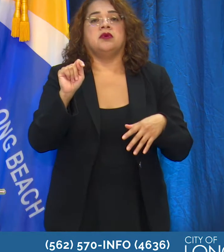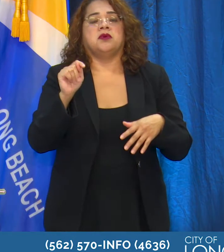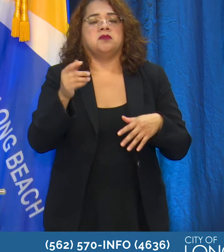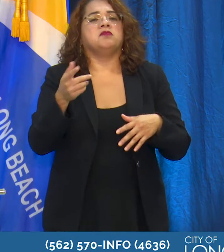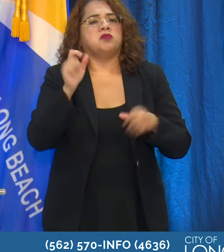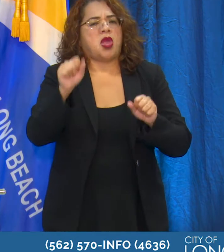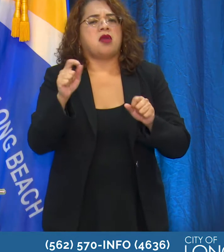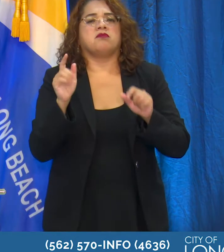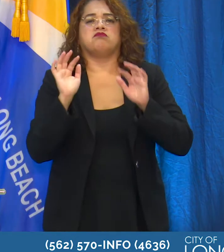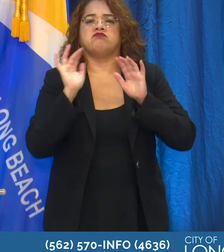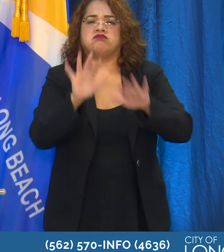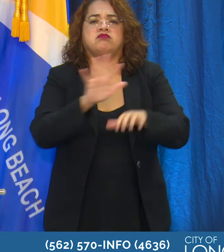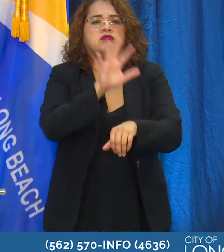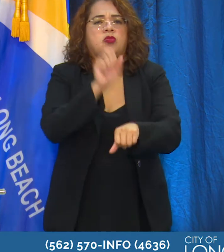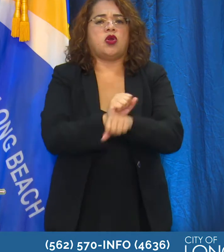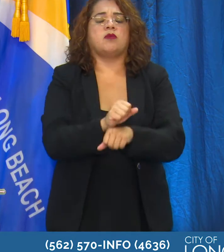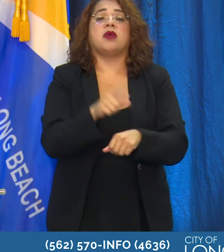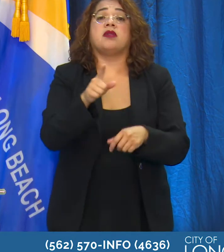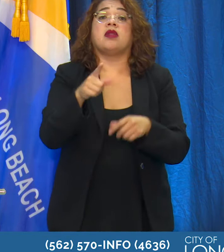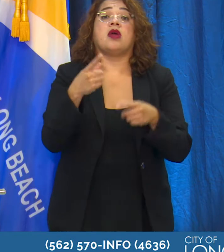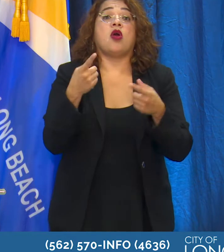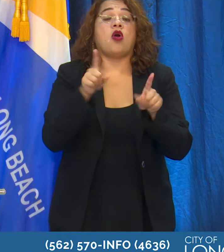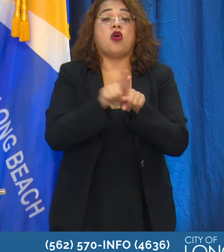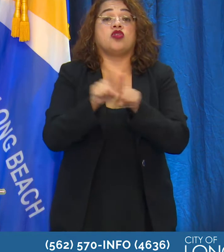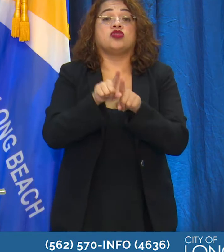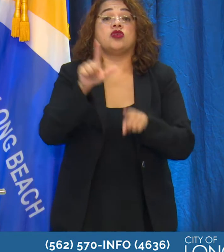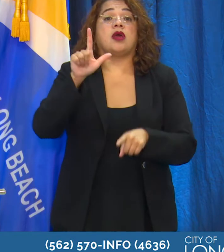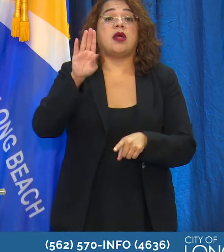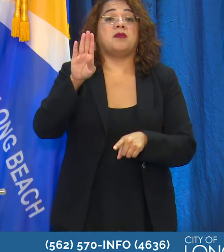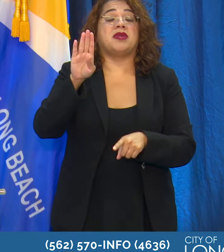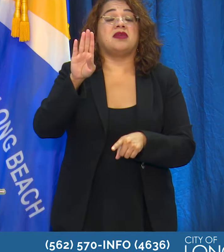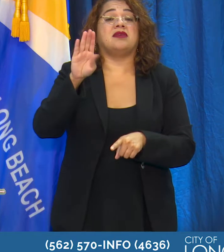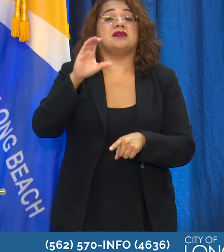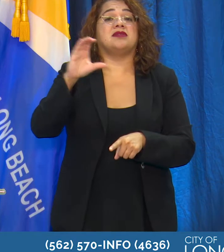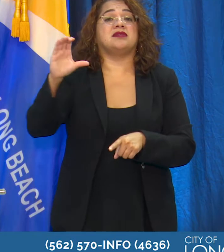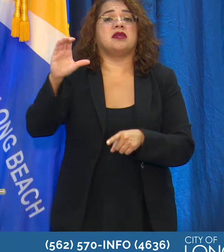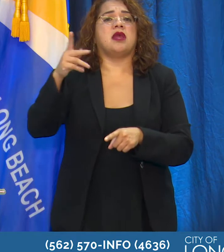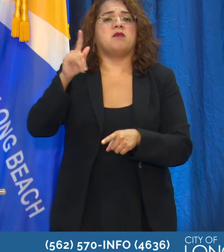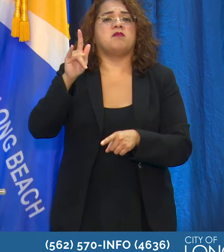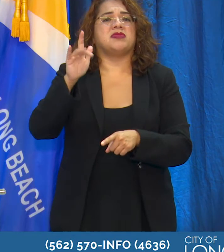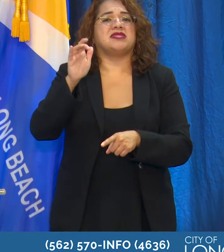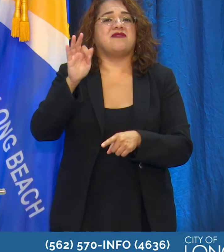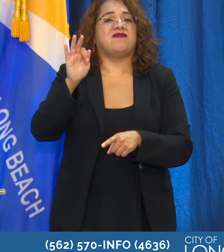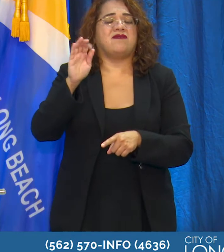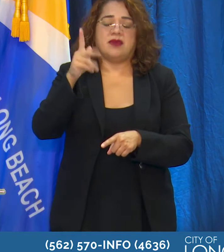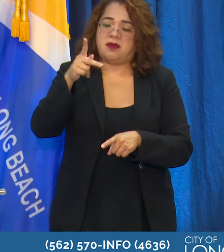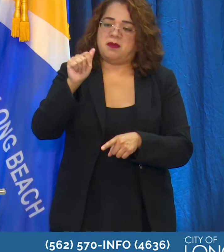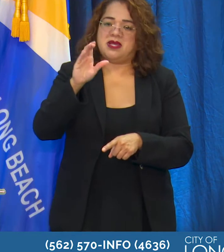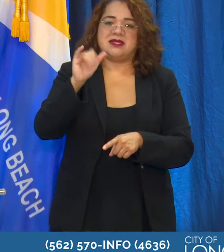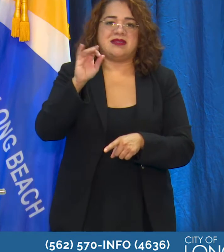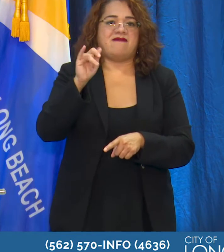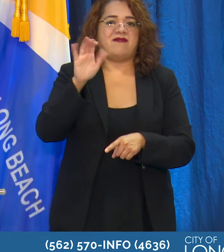Rapid Assessment Clinic located at the LBCC Pacific Coast Campus. It is open from Monday through Friday from 10 to 1.